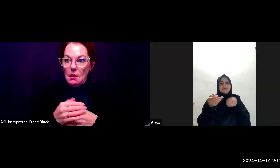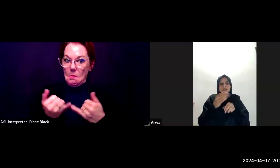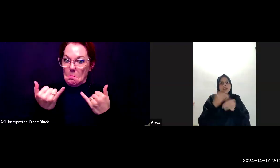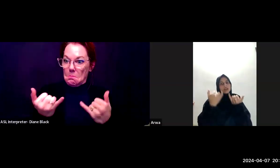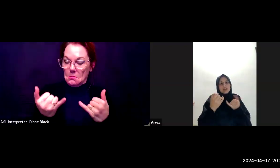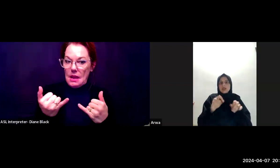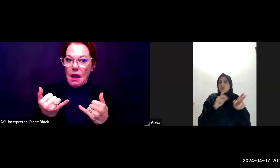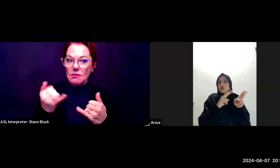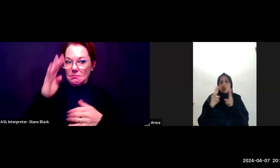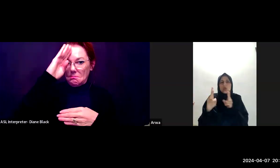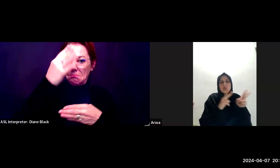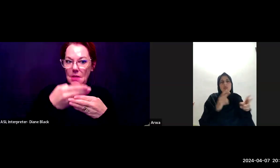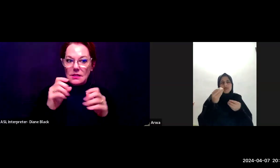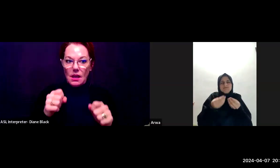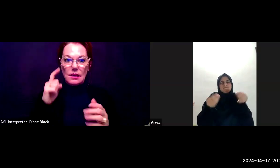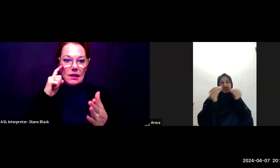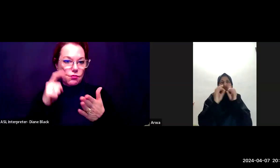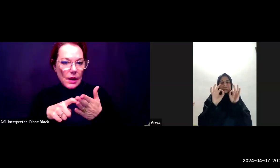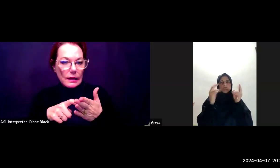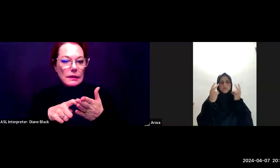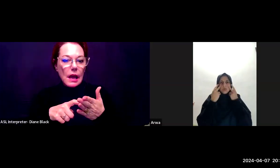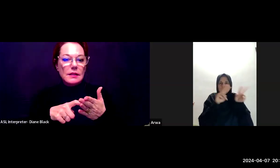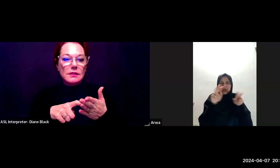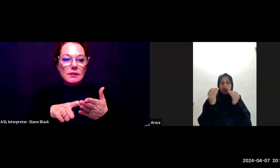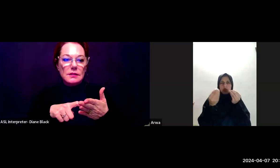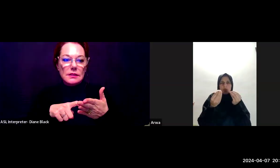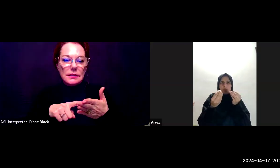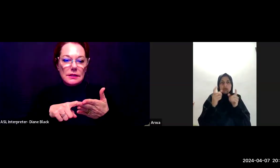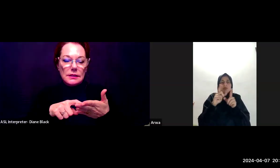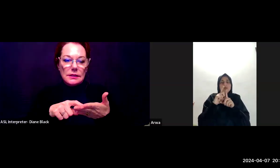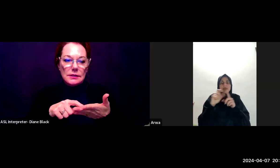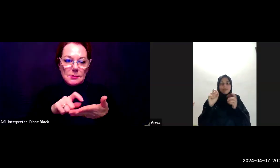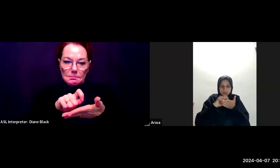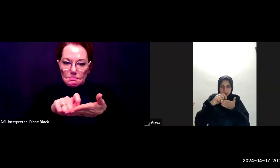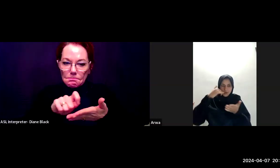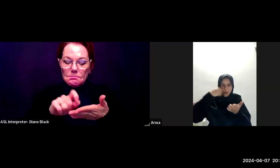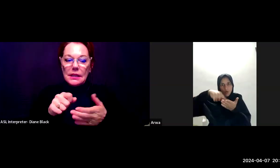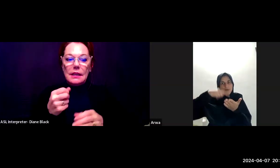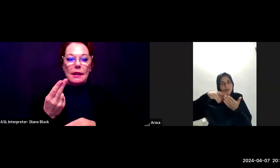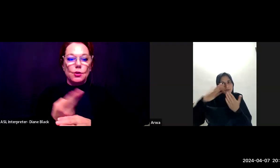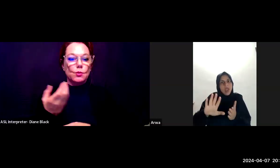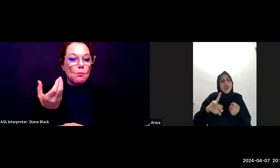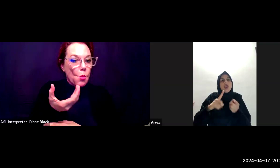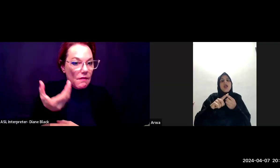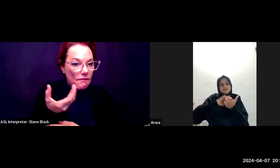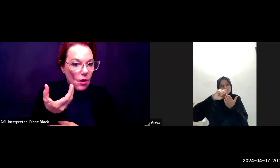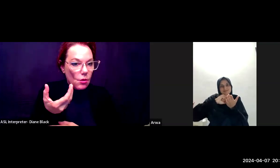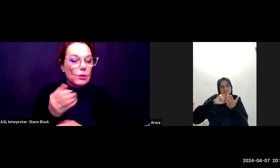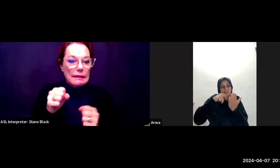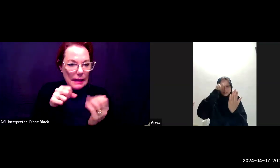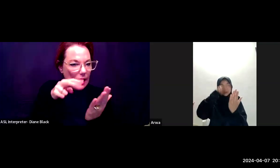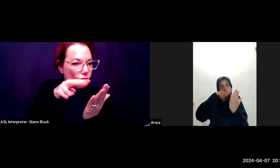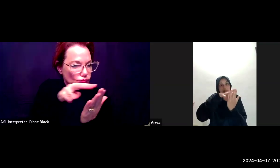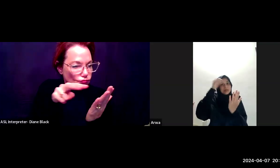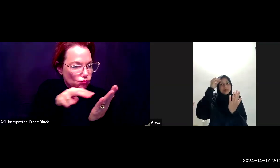few rupee notes. he can work on the mobile phone. he can read the mobile phone actually messages.